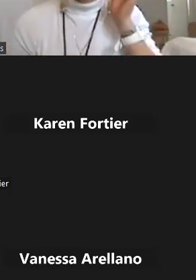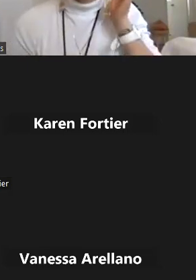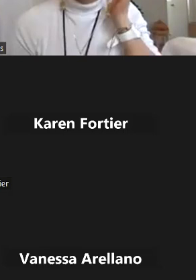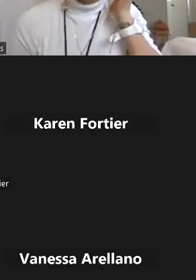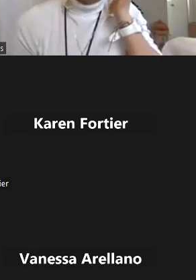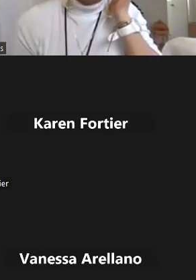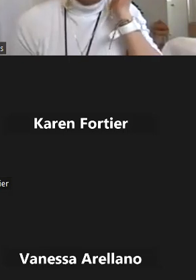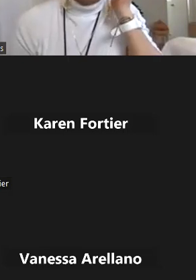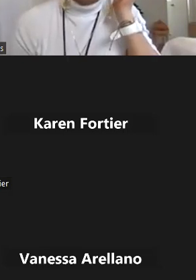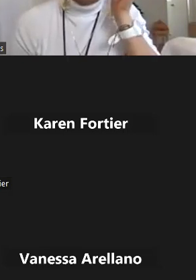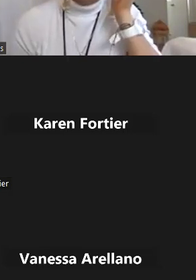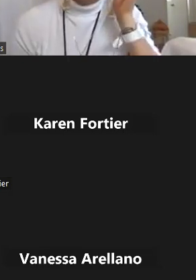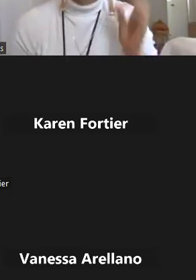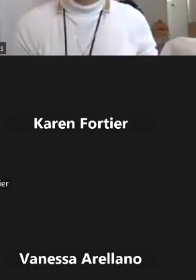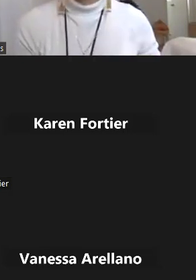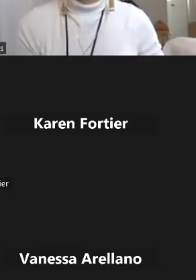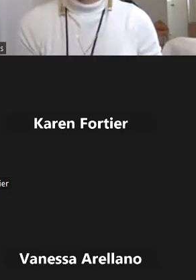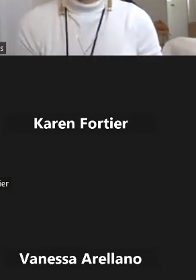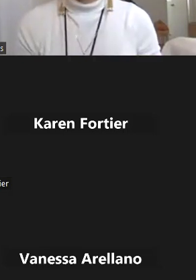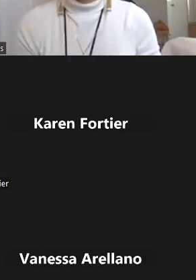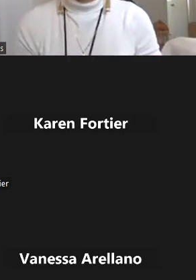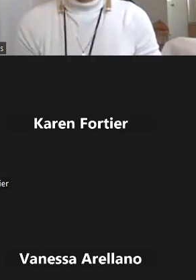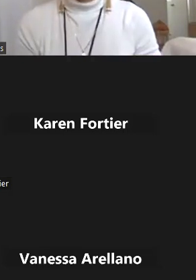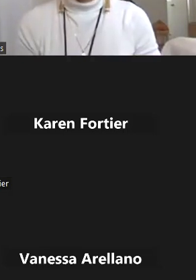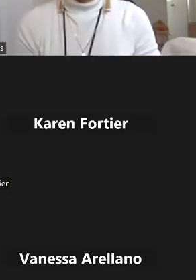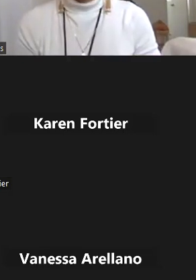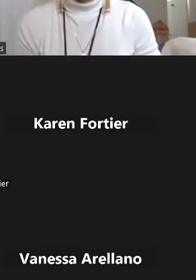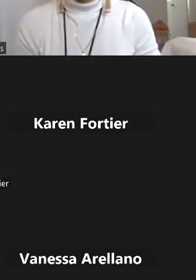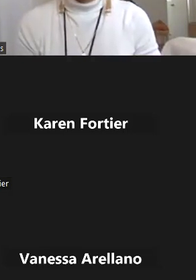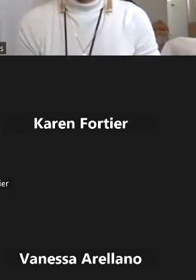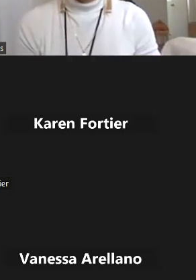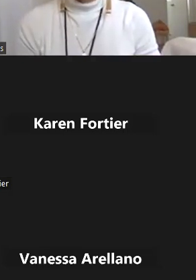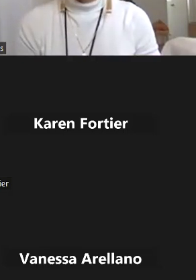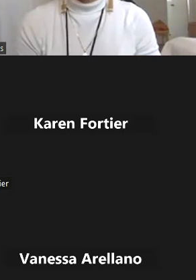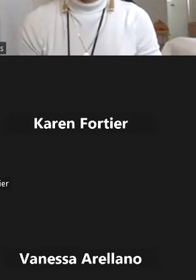Miranda, are you able to launch the poll? It's not letting me launch it.